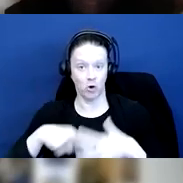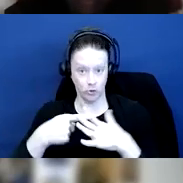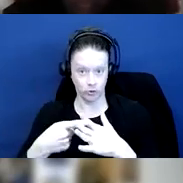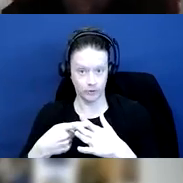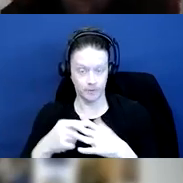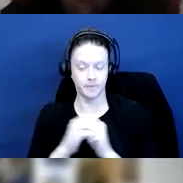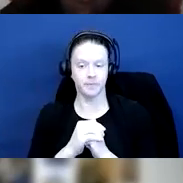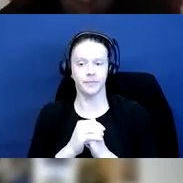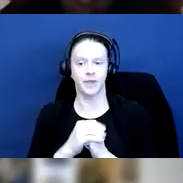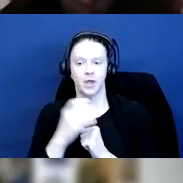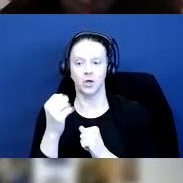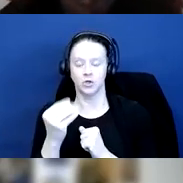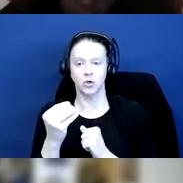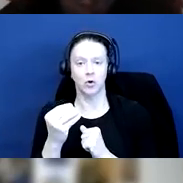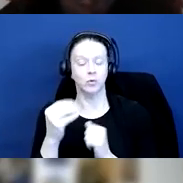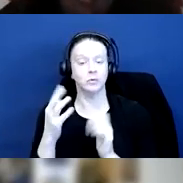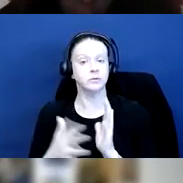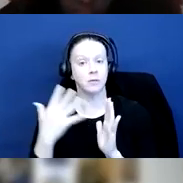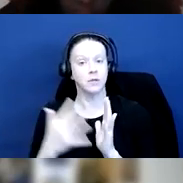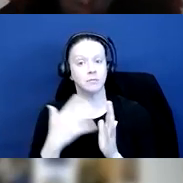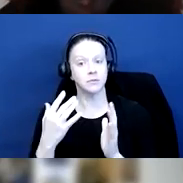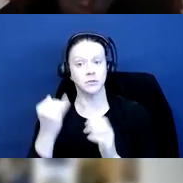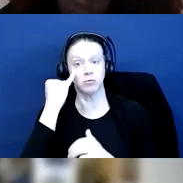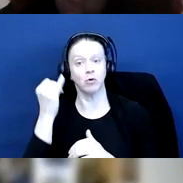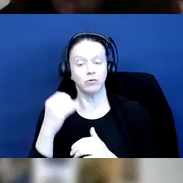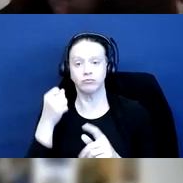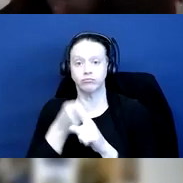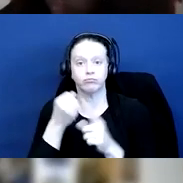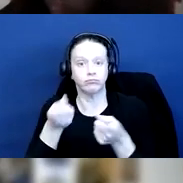And so, in some cases, if there's an emergency clause,